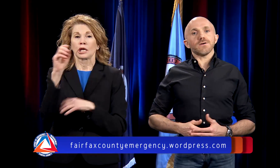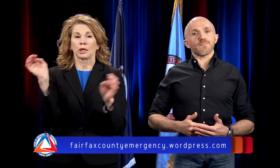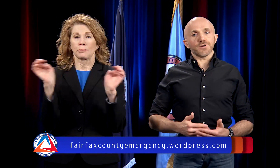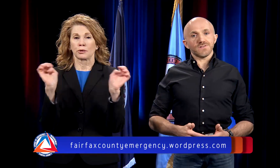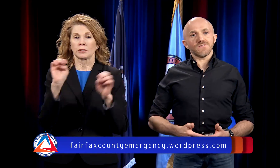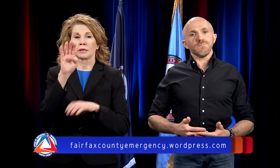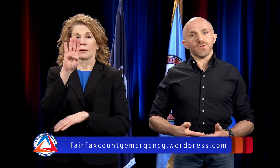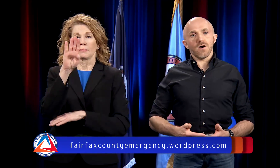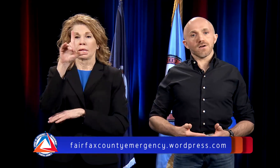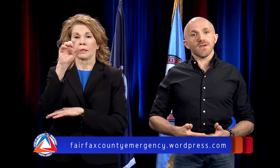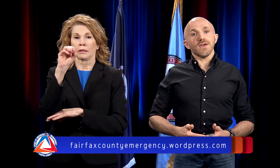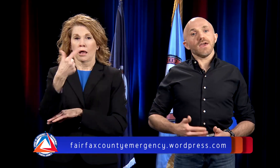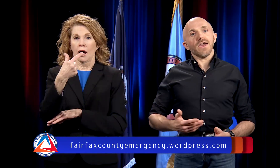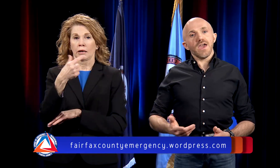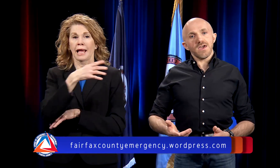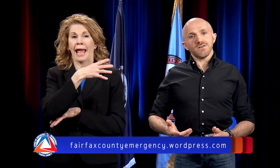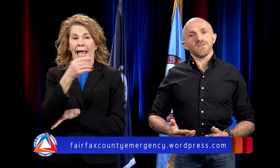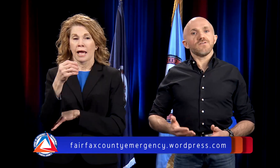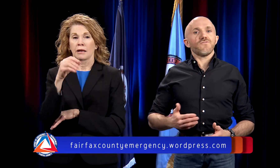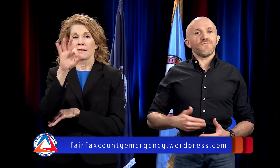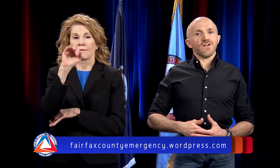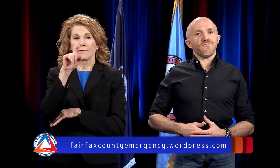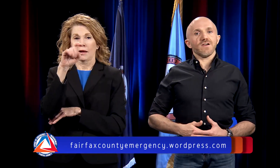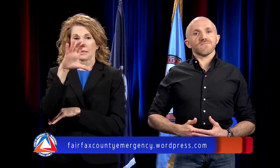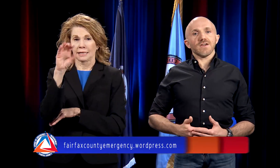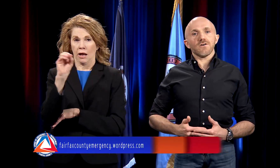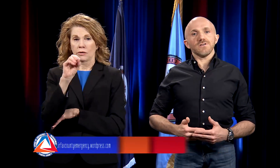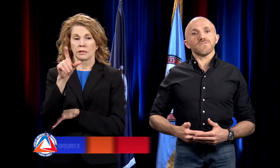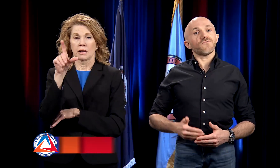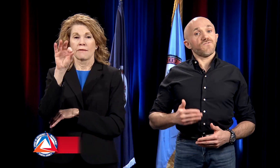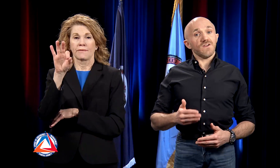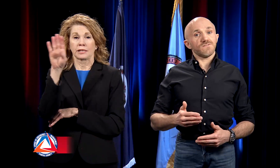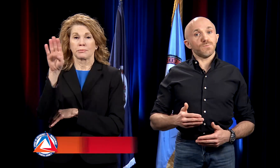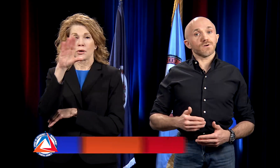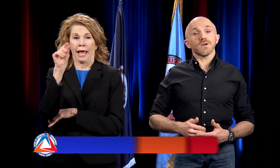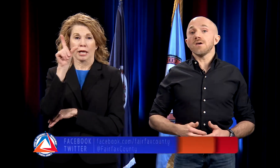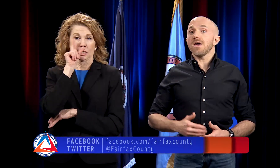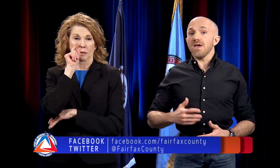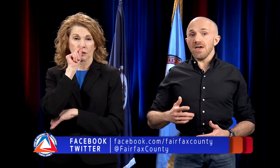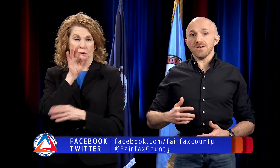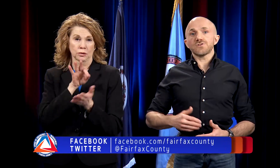Emergency Blog and Fairfax County's Facebook and